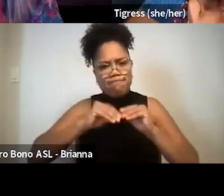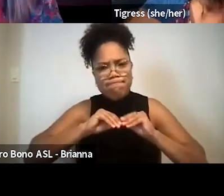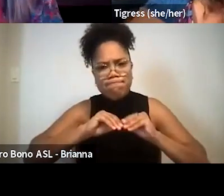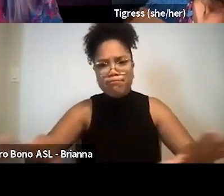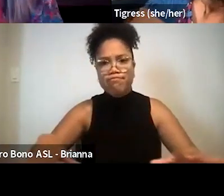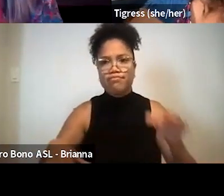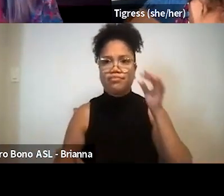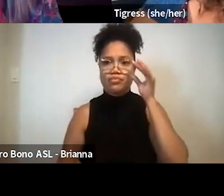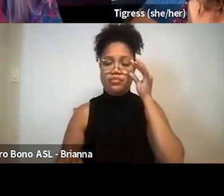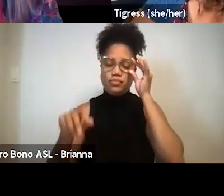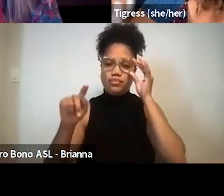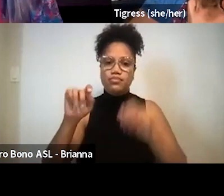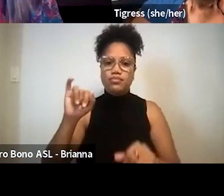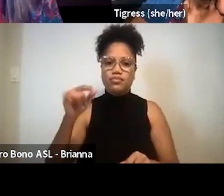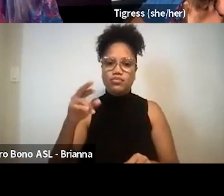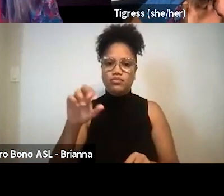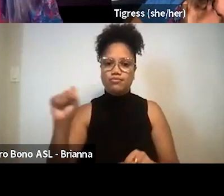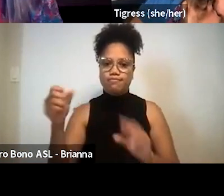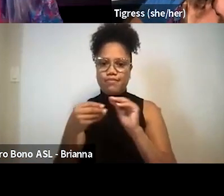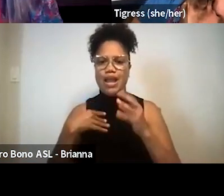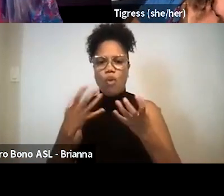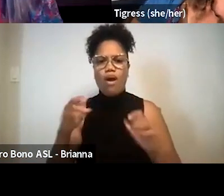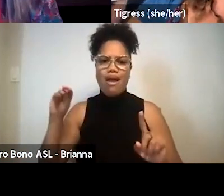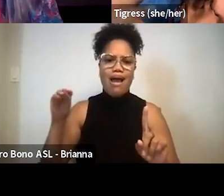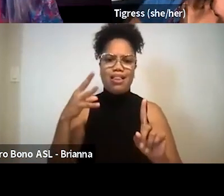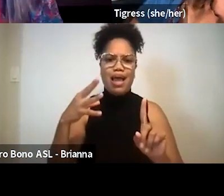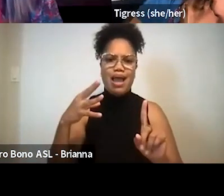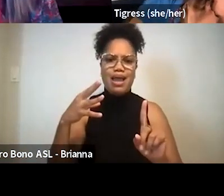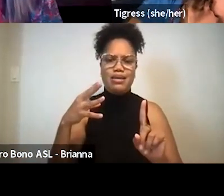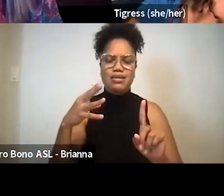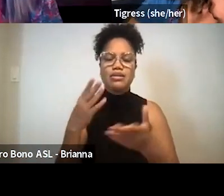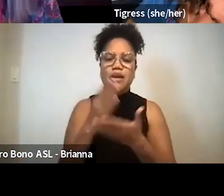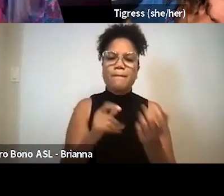I want to highlight a particular aspect of the campaign or of Dove support of the campaign,